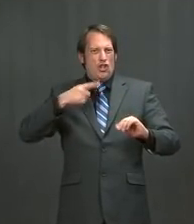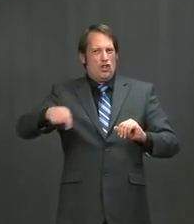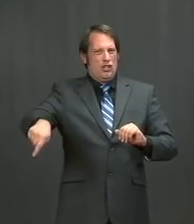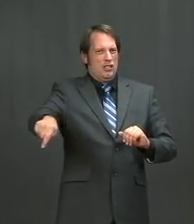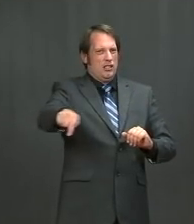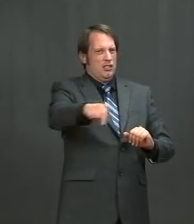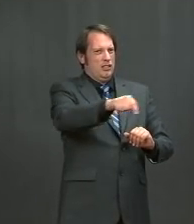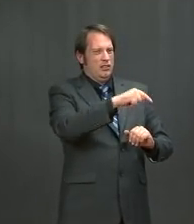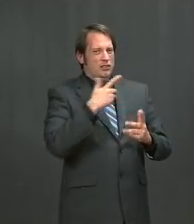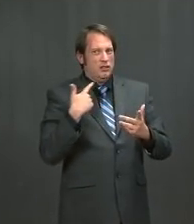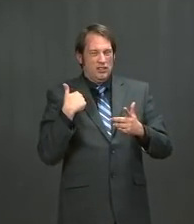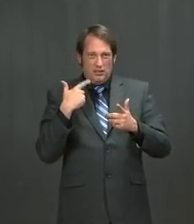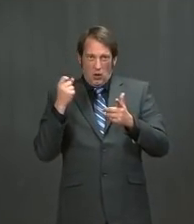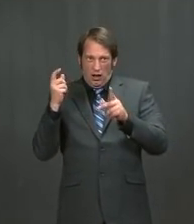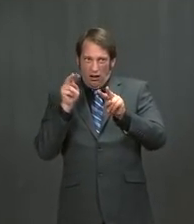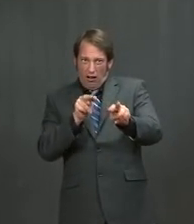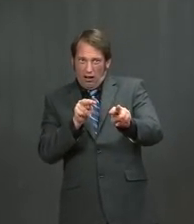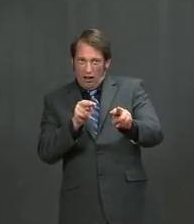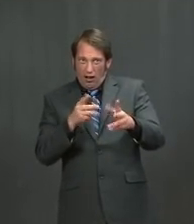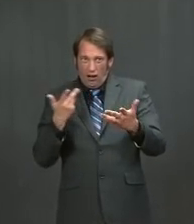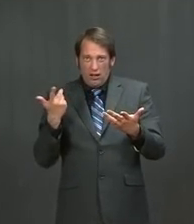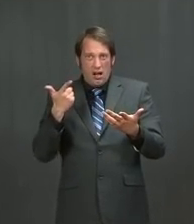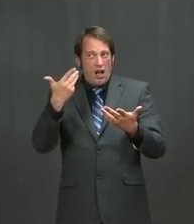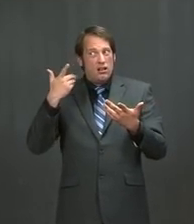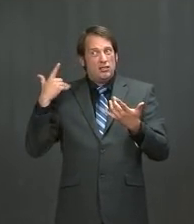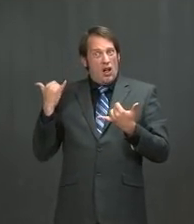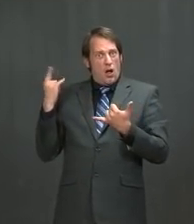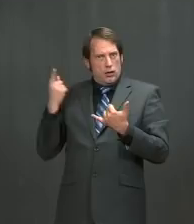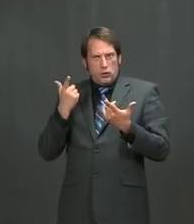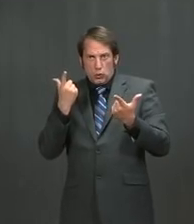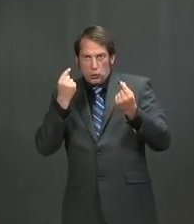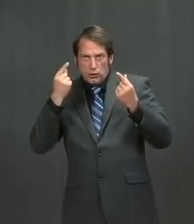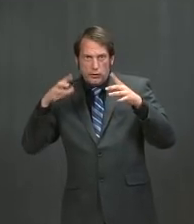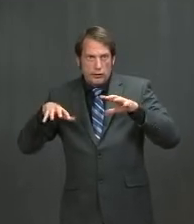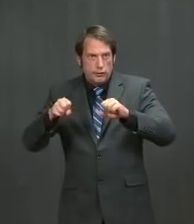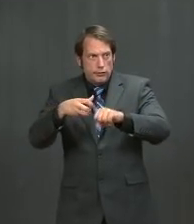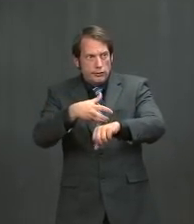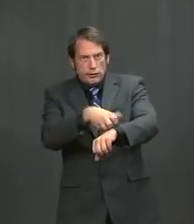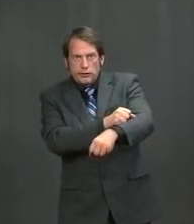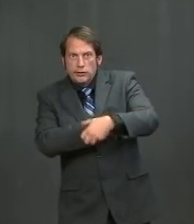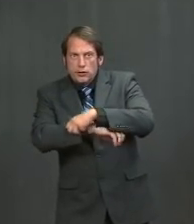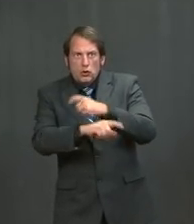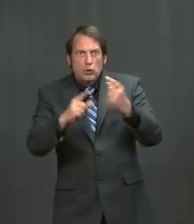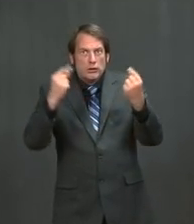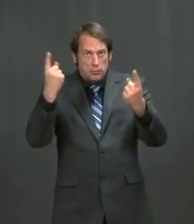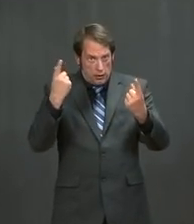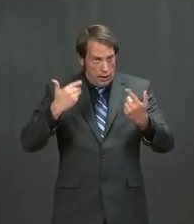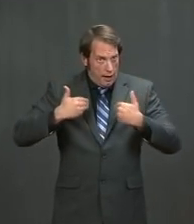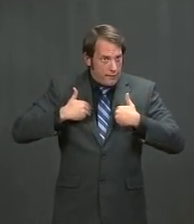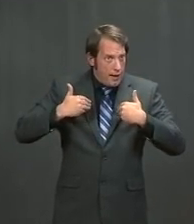And we took these specific actions for that purpose. We are not going to hurt the people of Florida